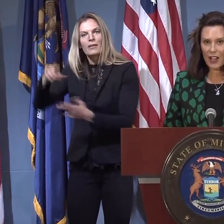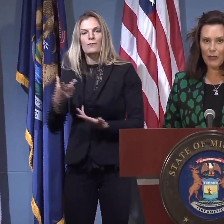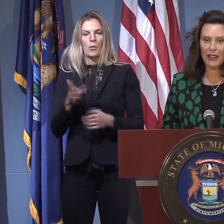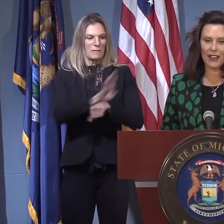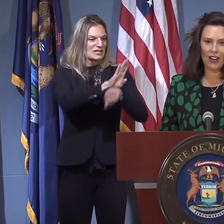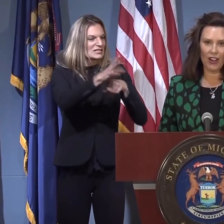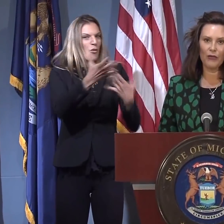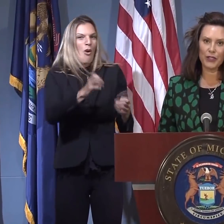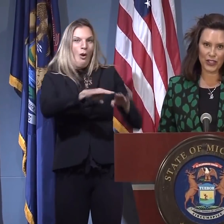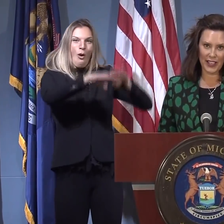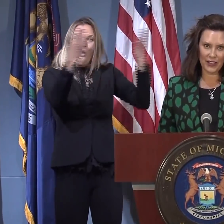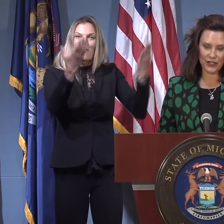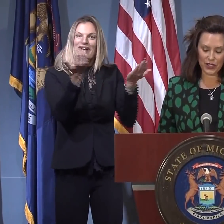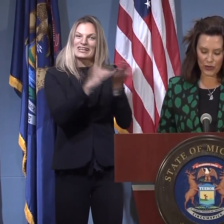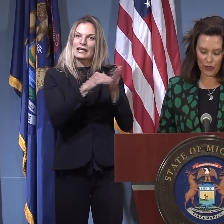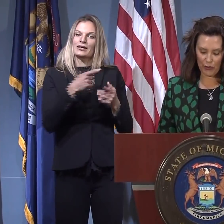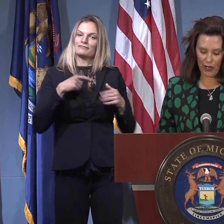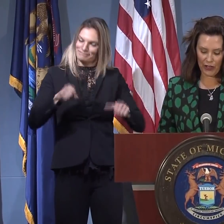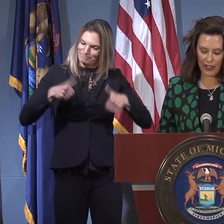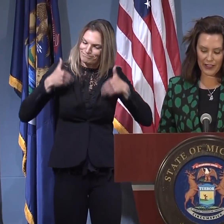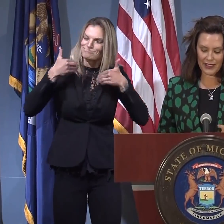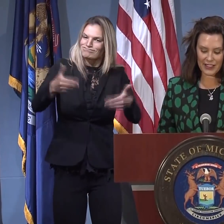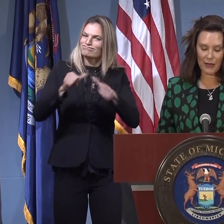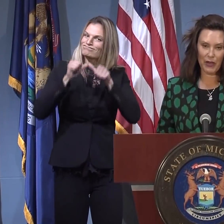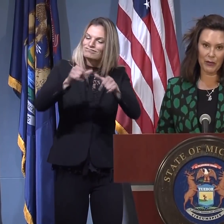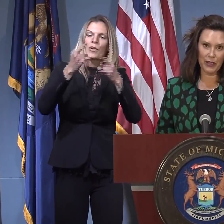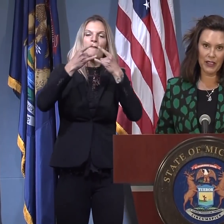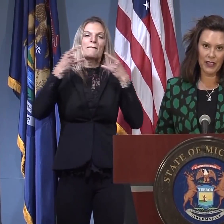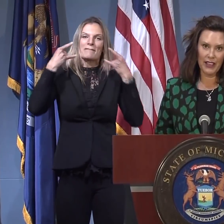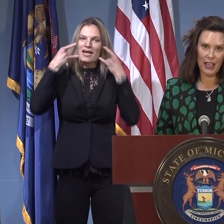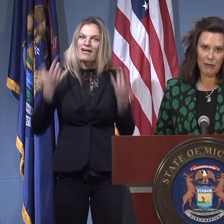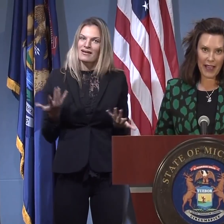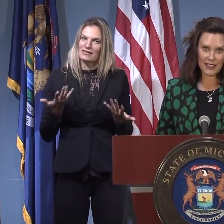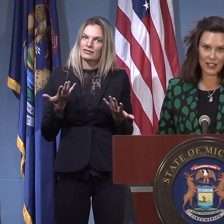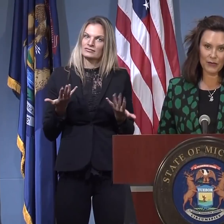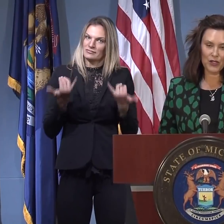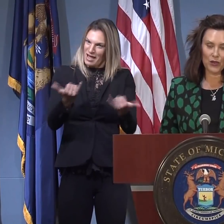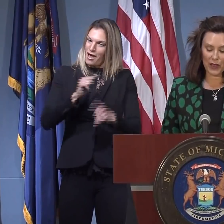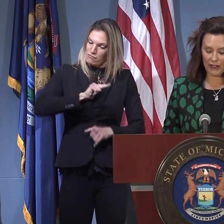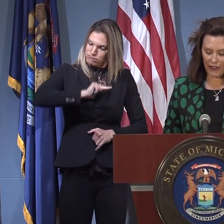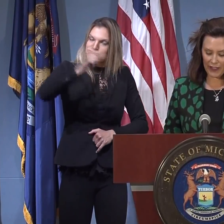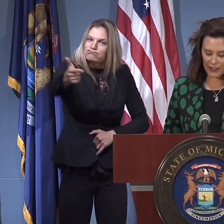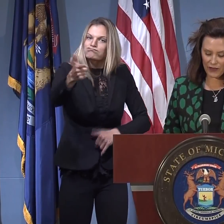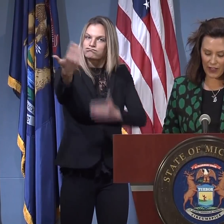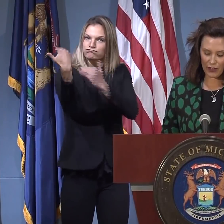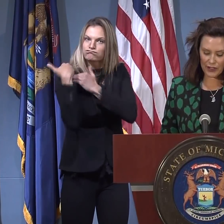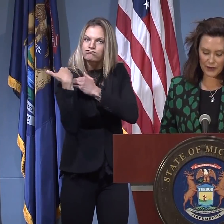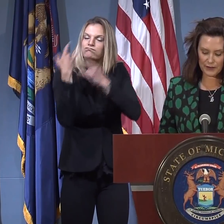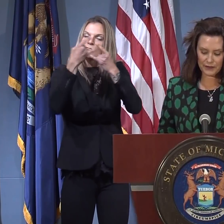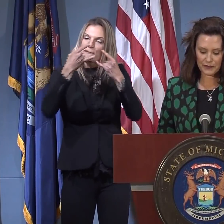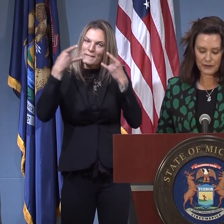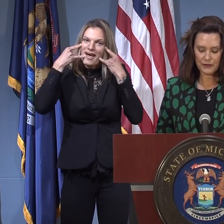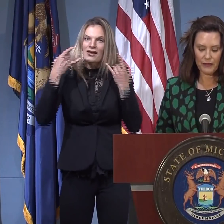WANT TO STAY OPEN OR HAVE THE CHANCE TO OPEN, IT IS INCUMBENT ON ALL MICHIGANDERS TO DO THEIR